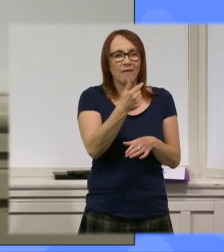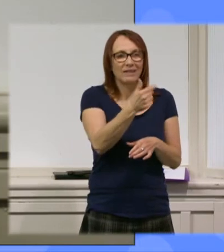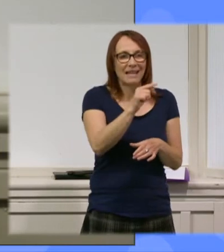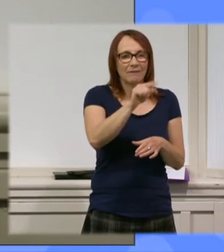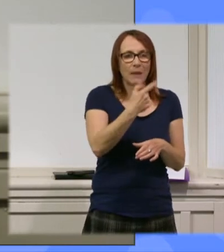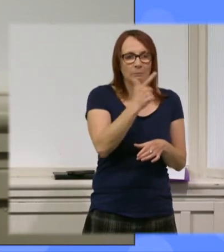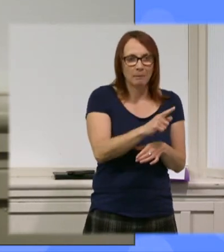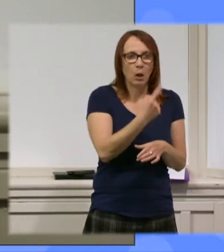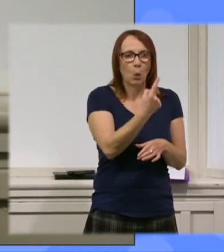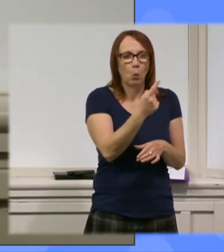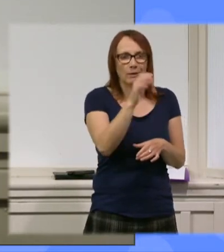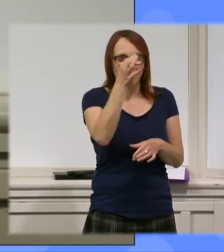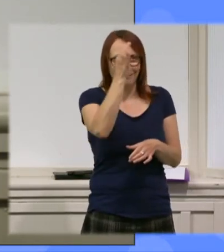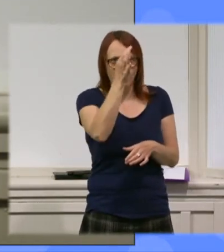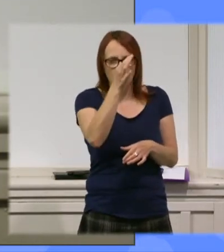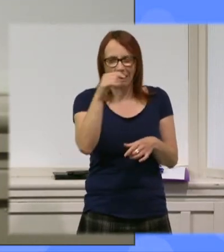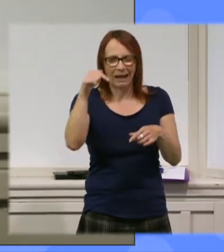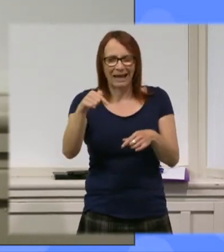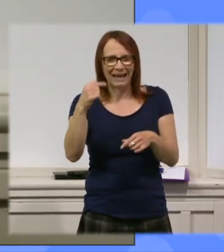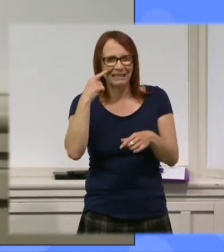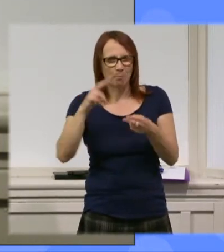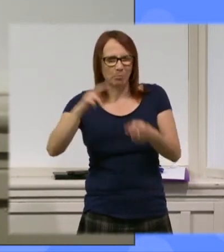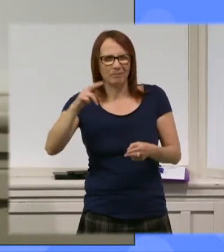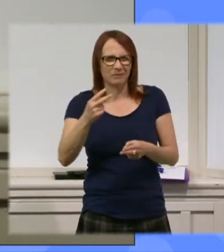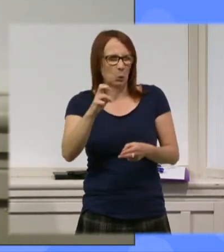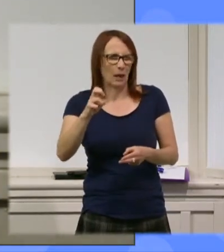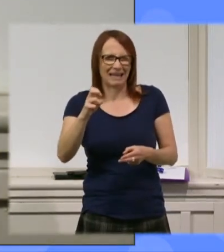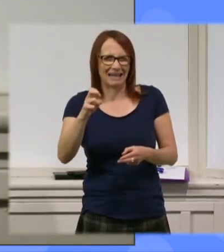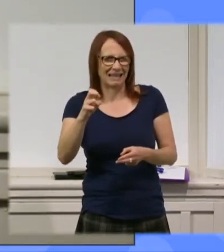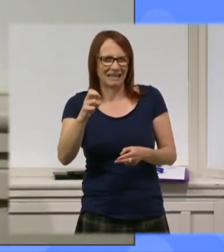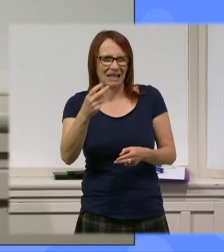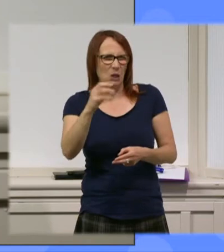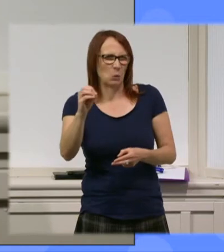whereas here I think it's one for every 20,000 or so it's some ratio kind of like that if you could look in the eye the guy who